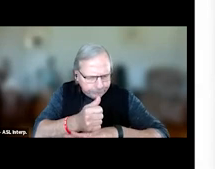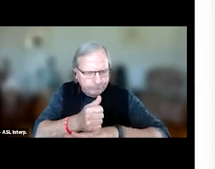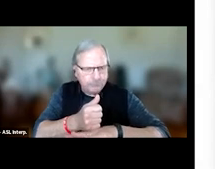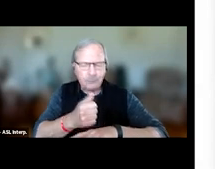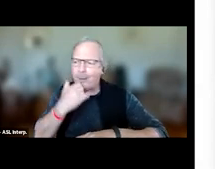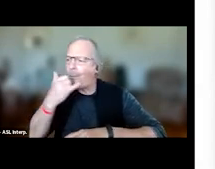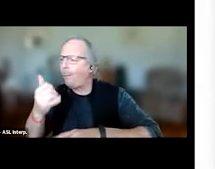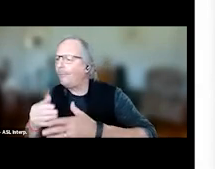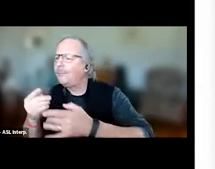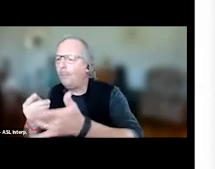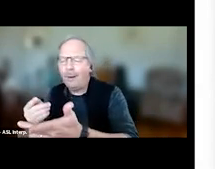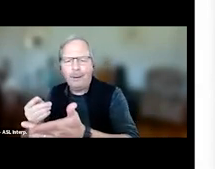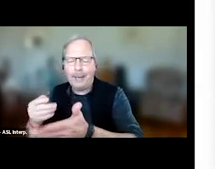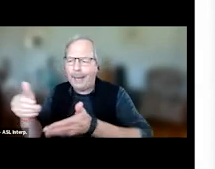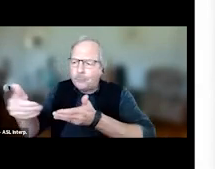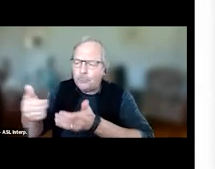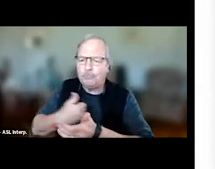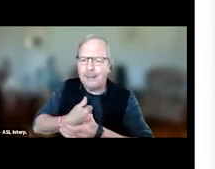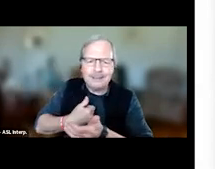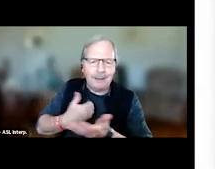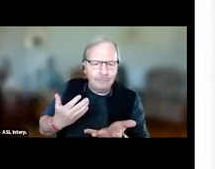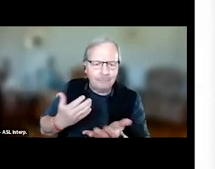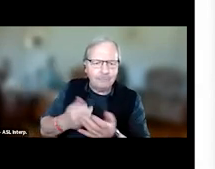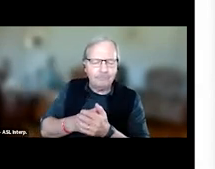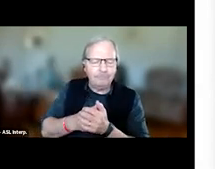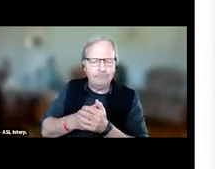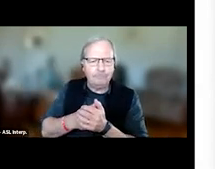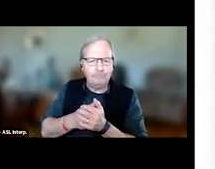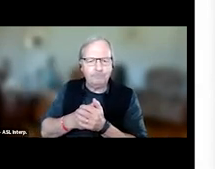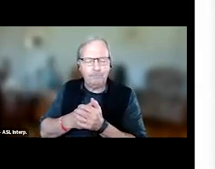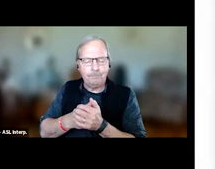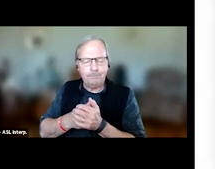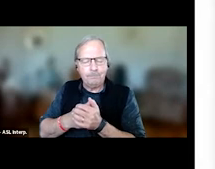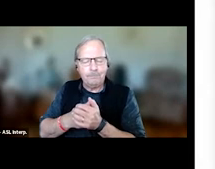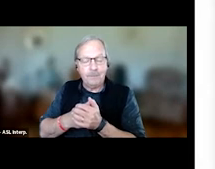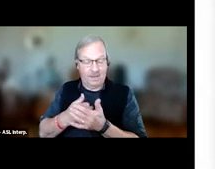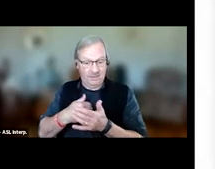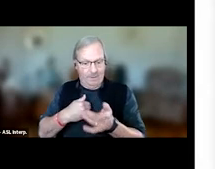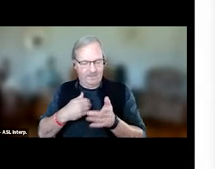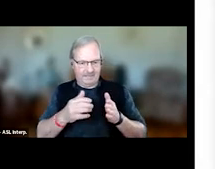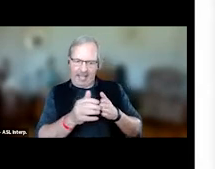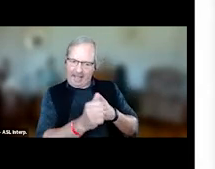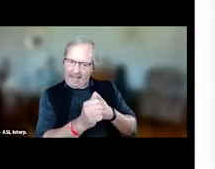call someone up and introduce myself? And so we have this guide that you can kind of walk through